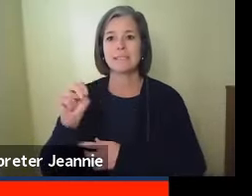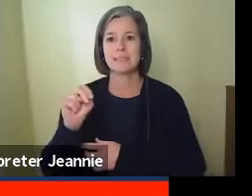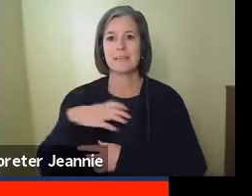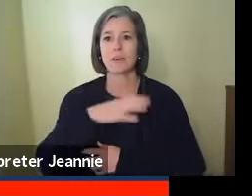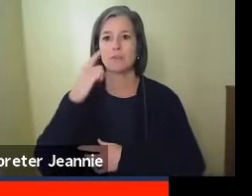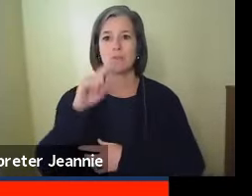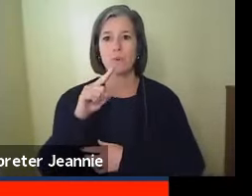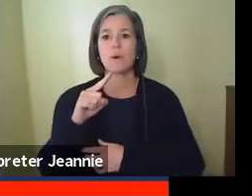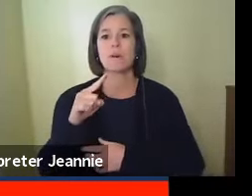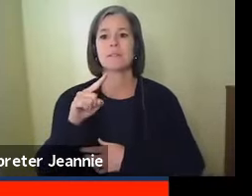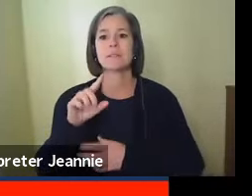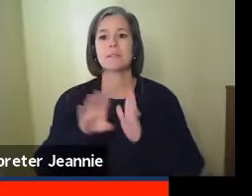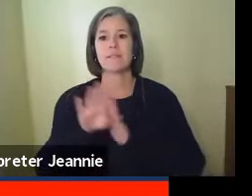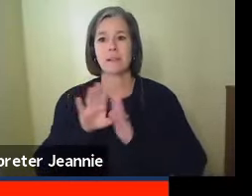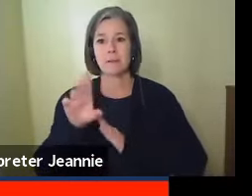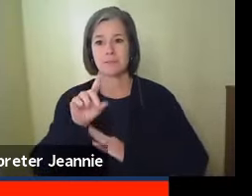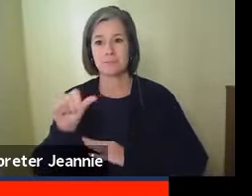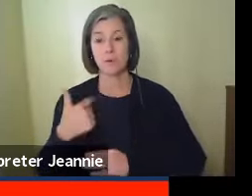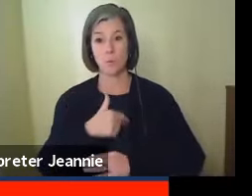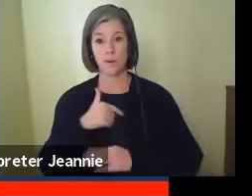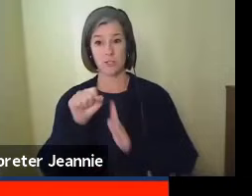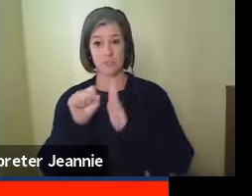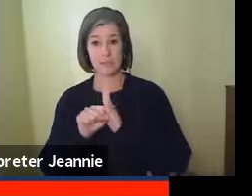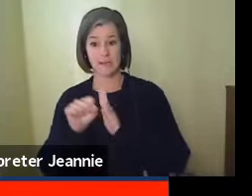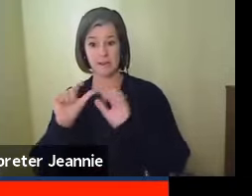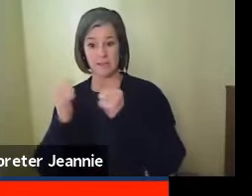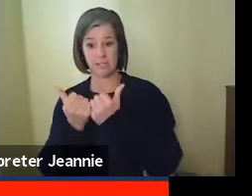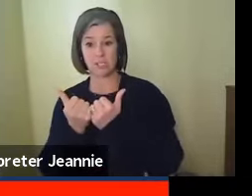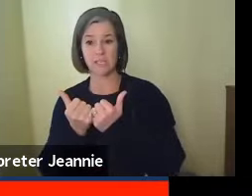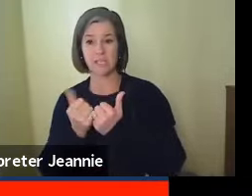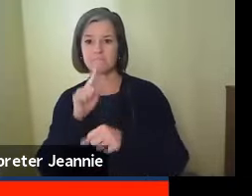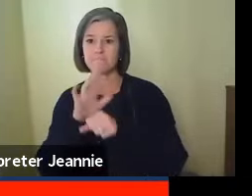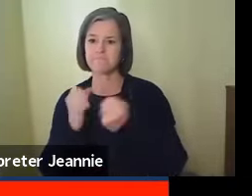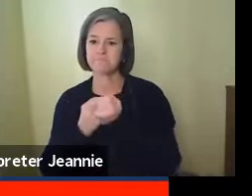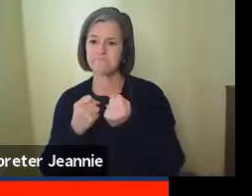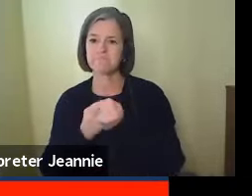We are a state agency dedicated to connecting the disability community